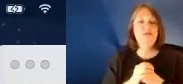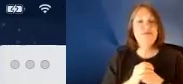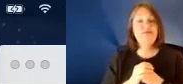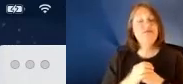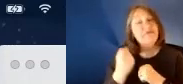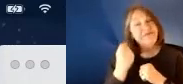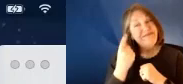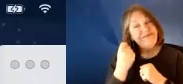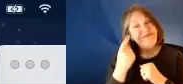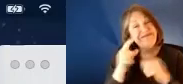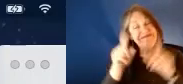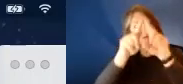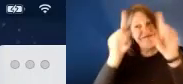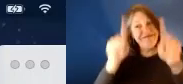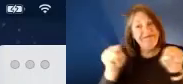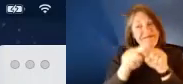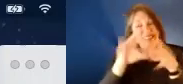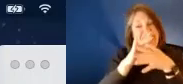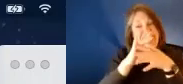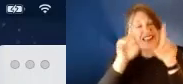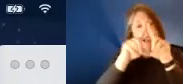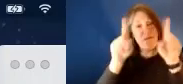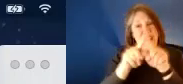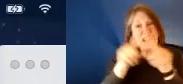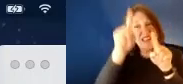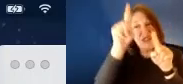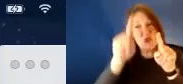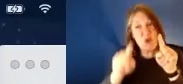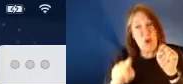content boxes scroll, you don't have to worry about that.